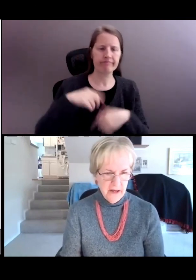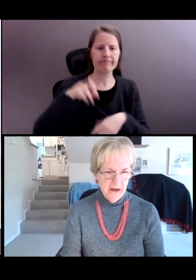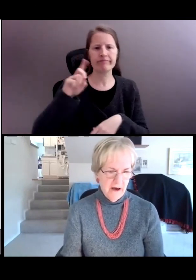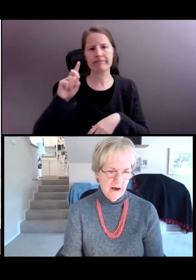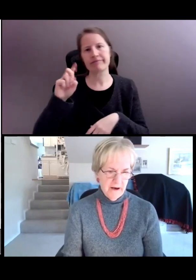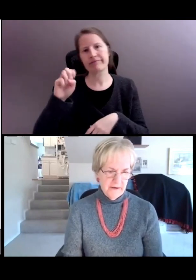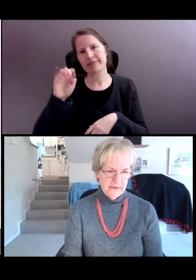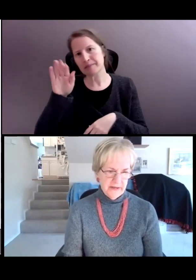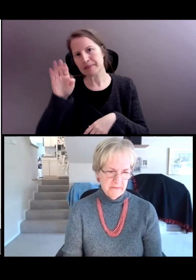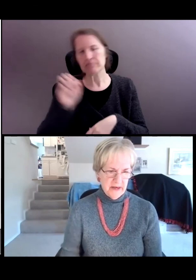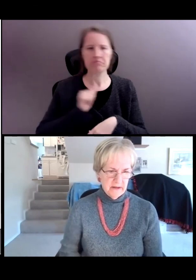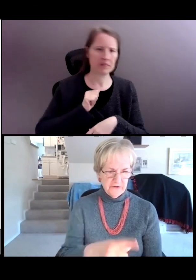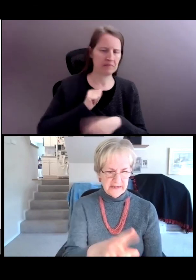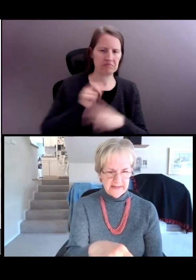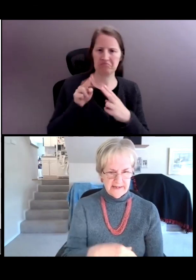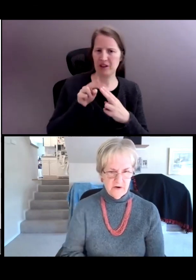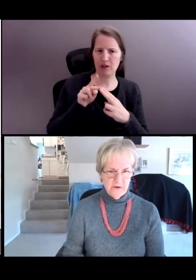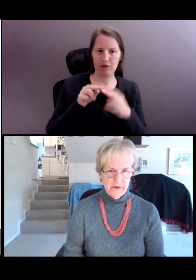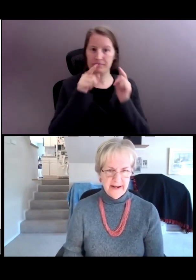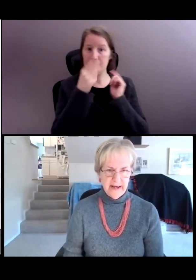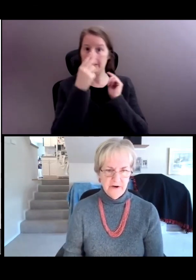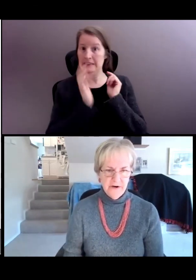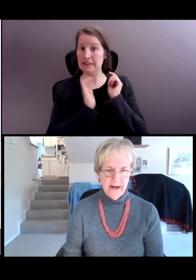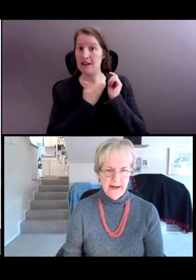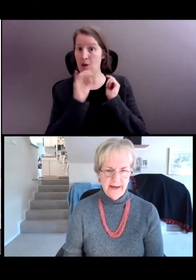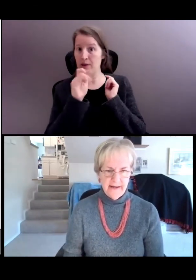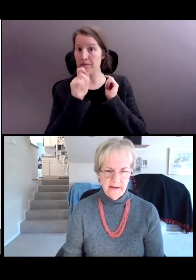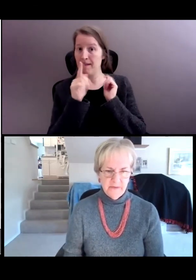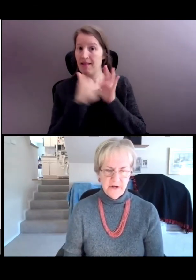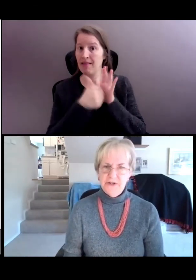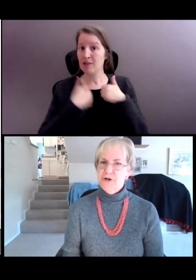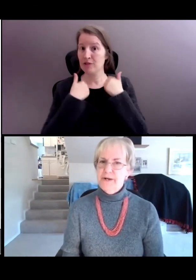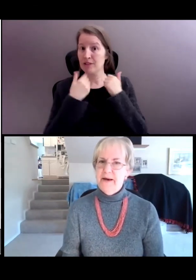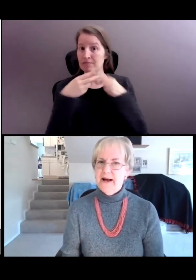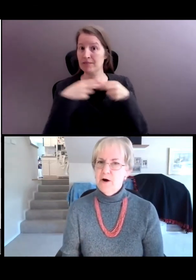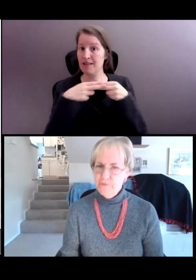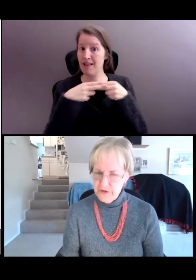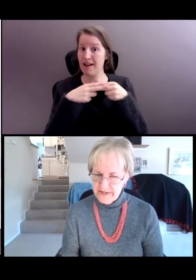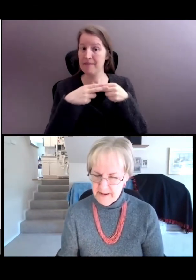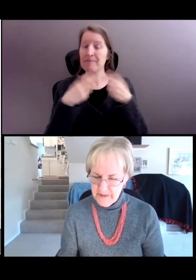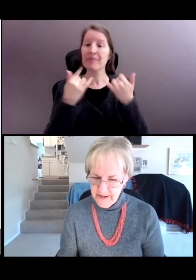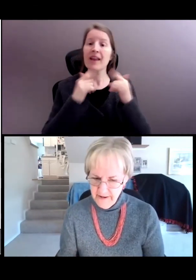The E-mail addresses are right here (indicating). I am going it turn it back over to Debbie